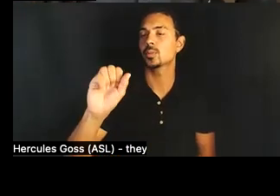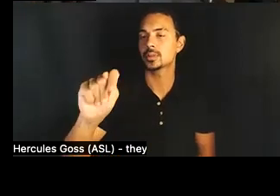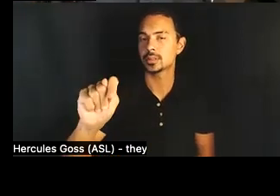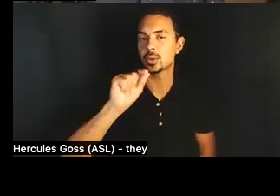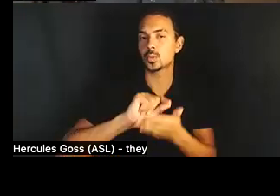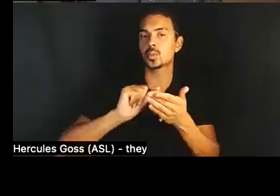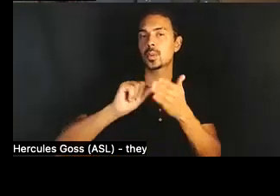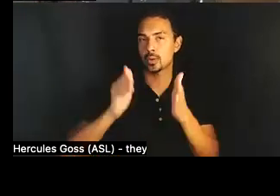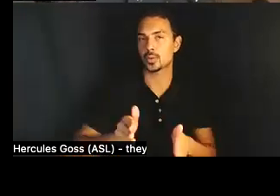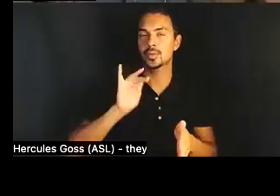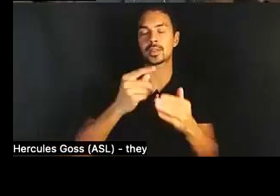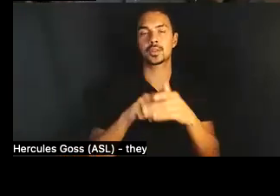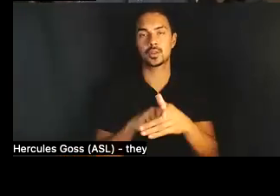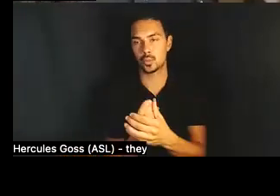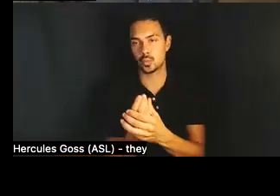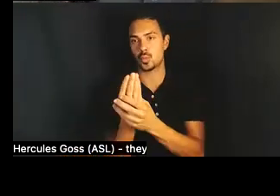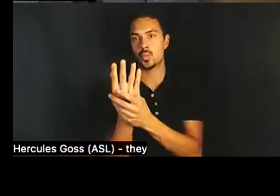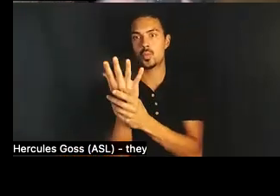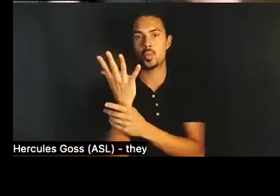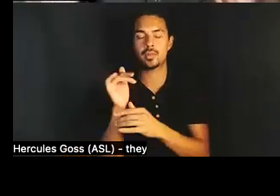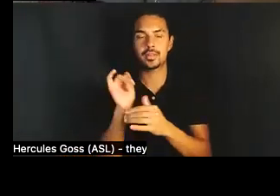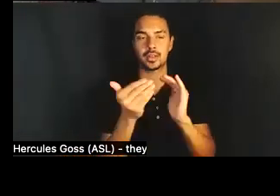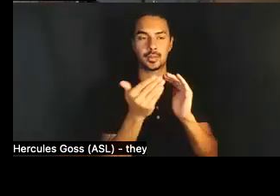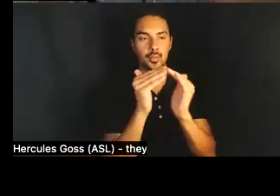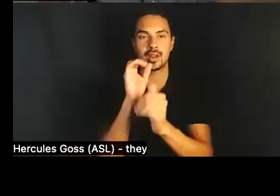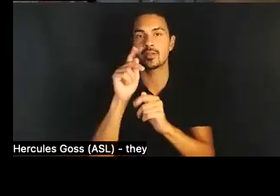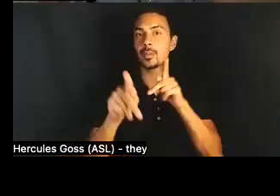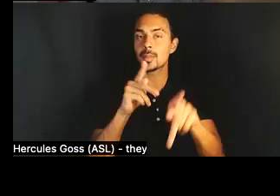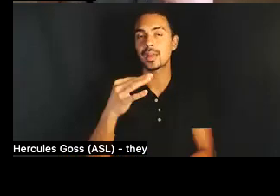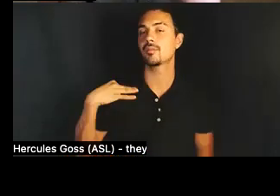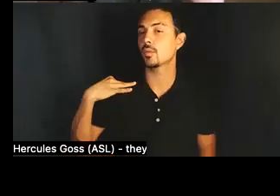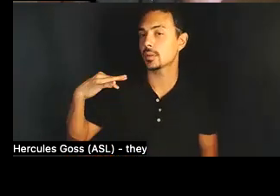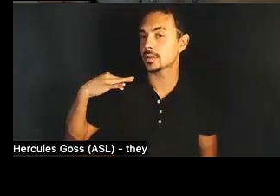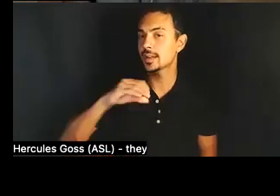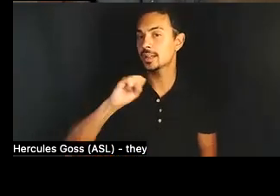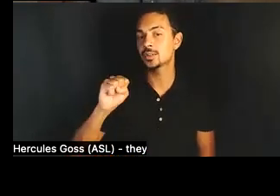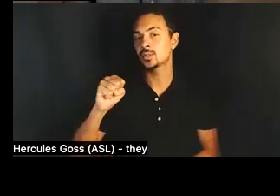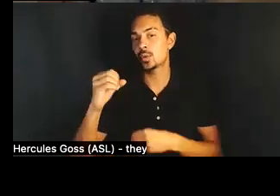we called it The First Writer, which has since grown into a community of people